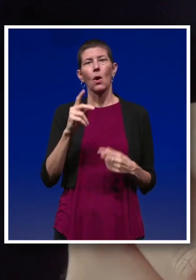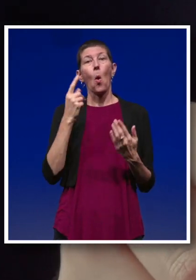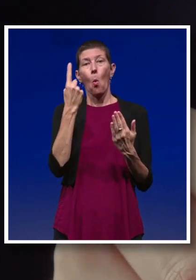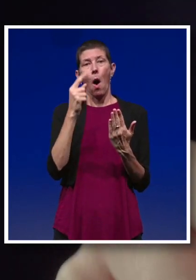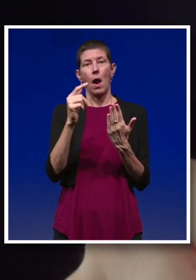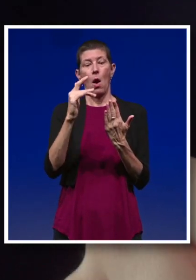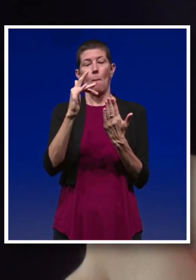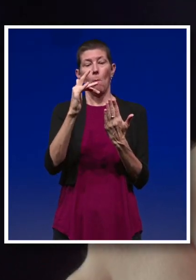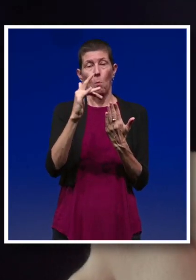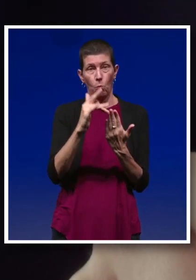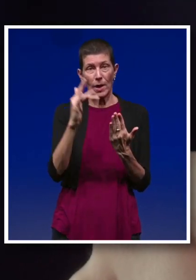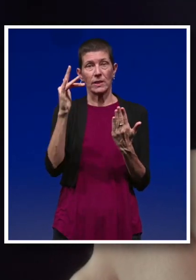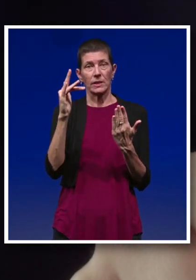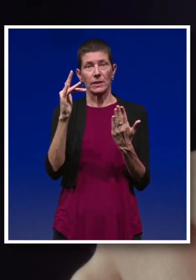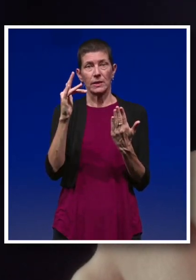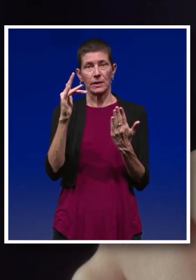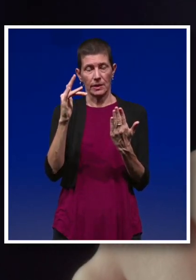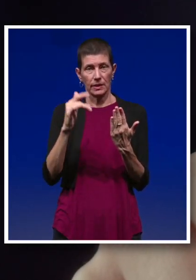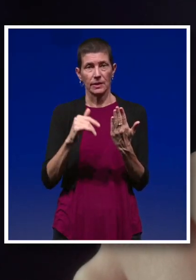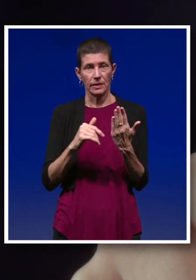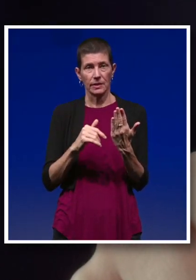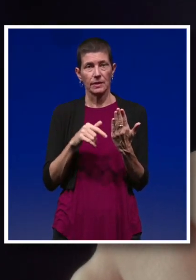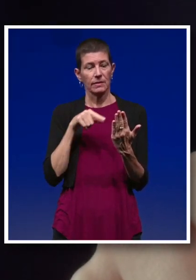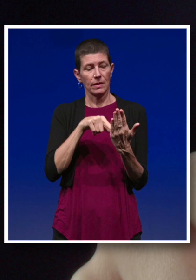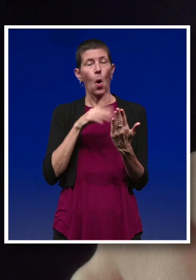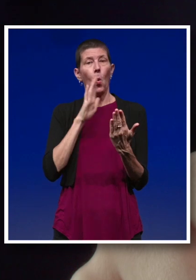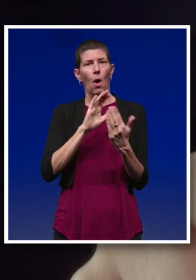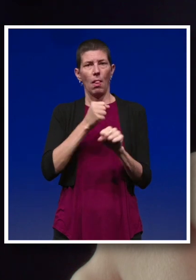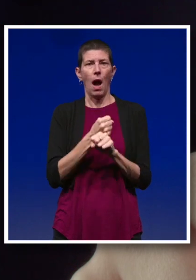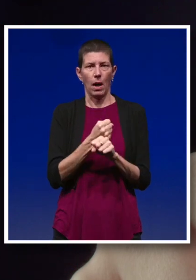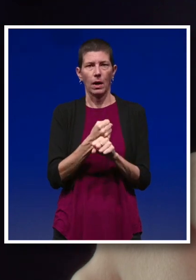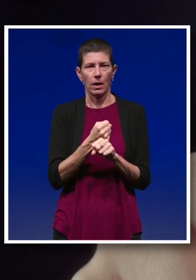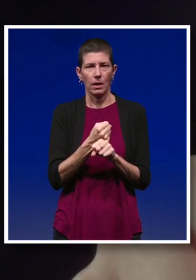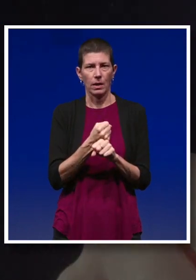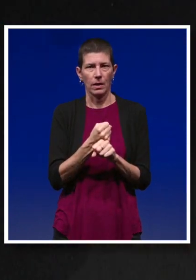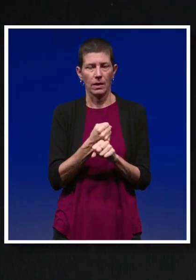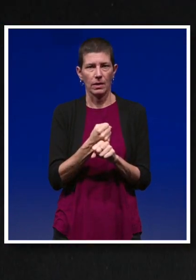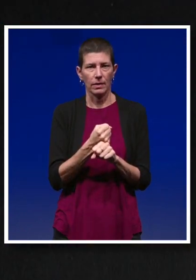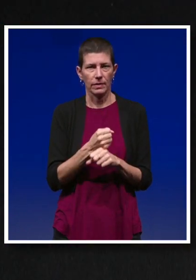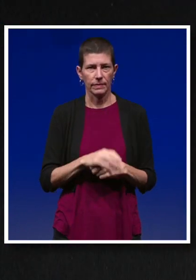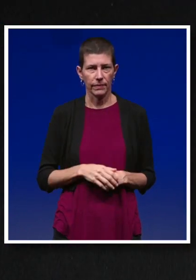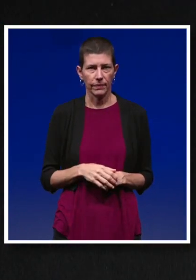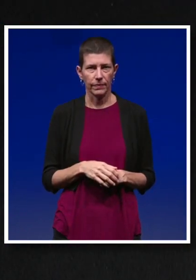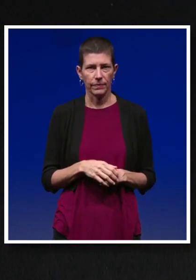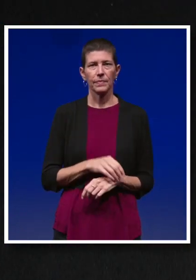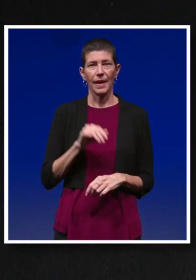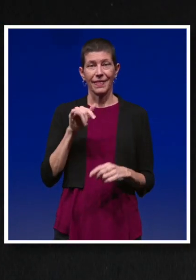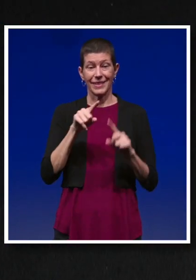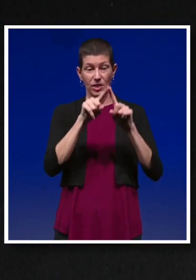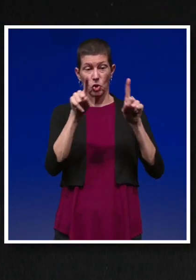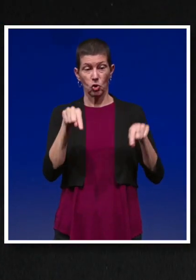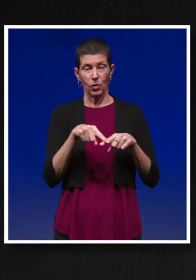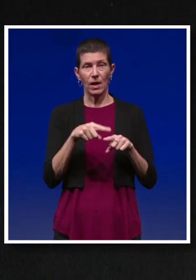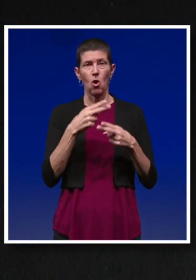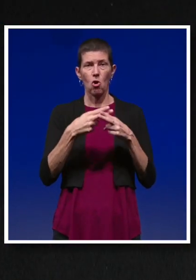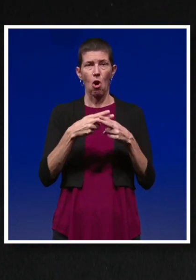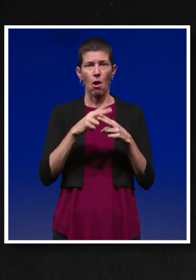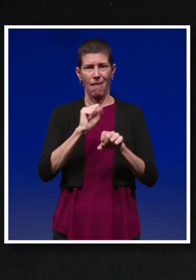on a single press of the lock button, the device will lock. This is the lock screen.